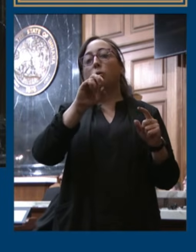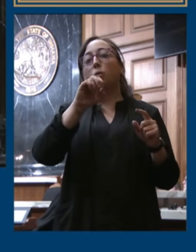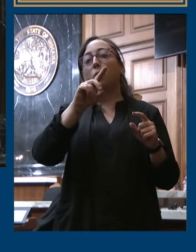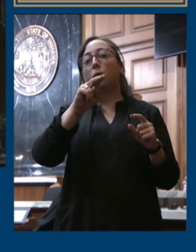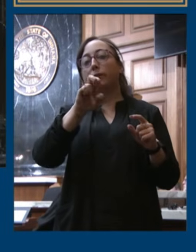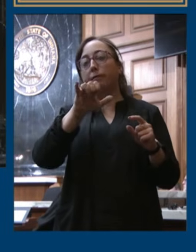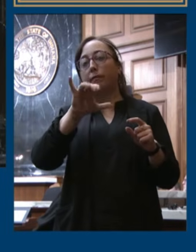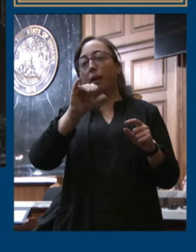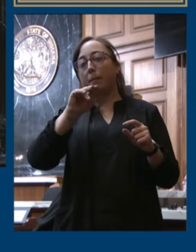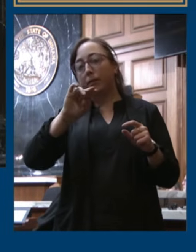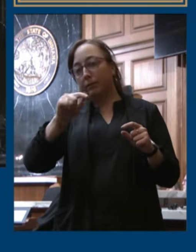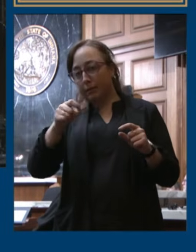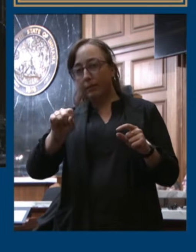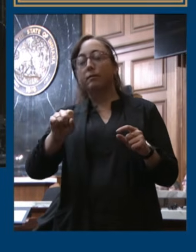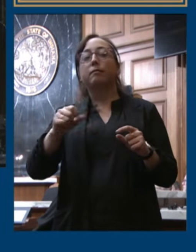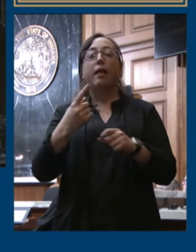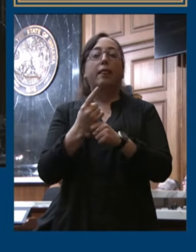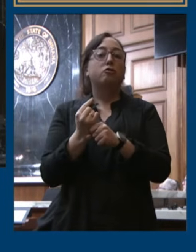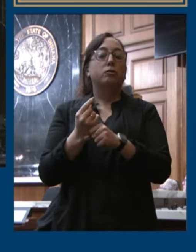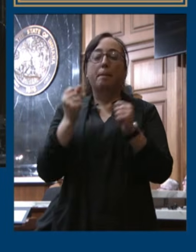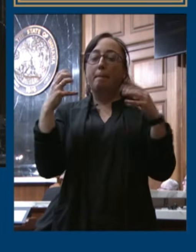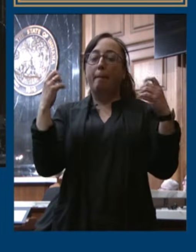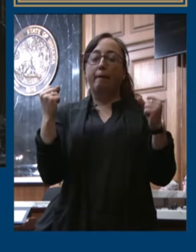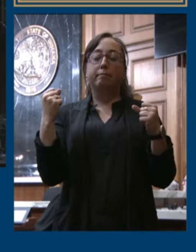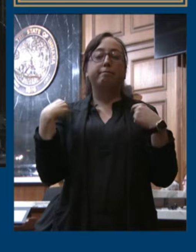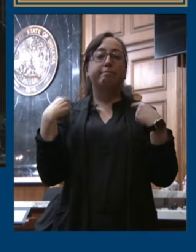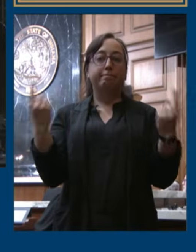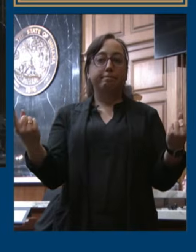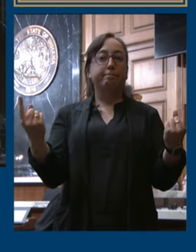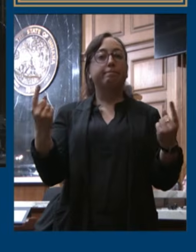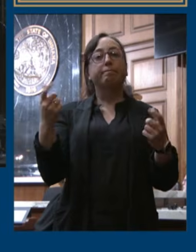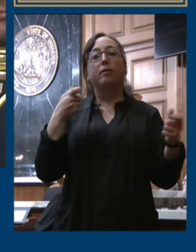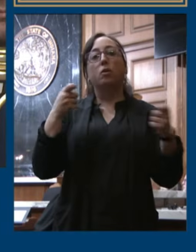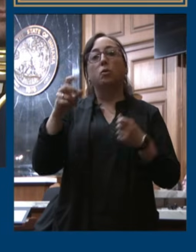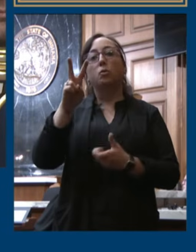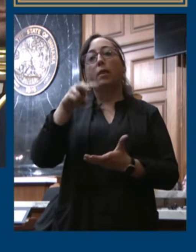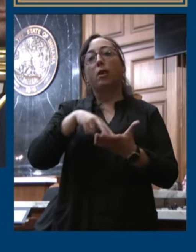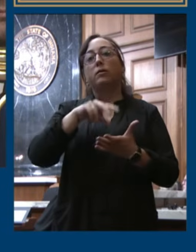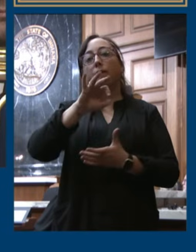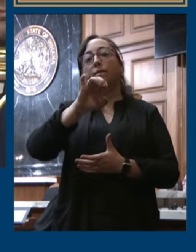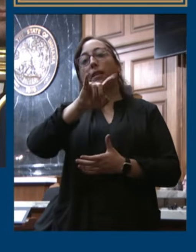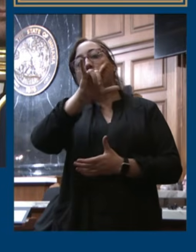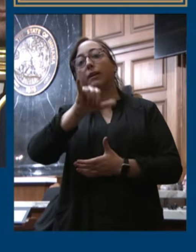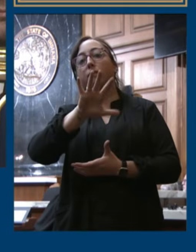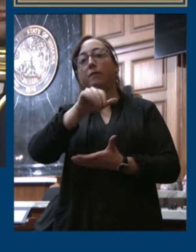THIS IS AMAZING HOW MUCH HE HANDLED. 2,000 FELONIES, 4,000 MISDEMEANORS, 5,000 TRAFFIC